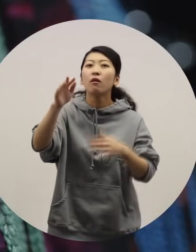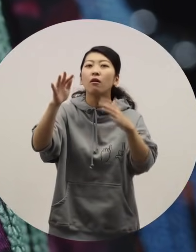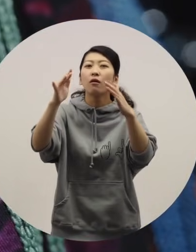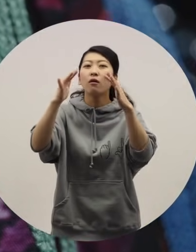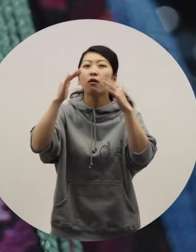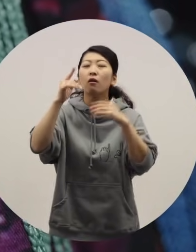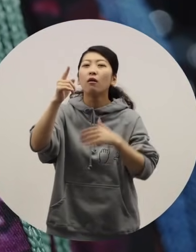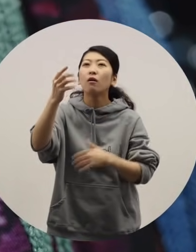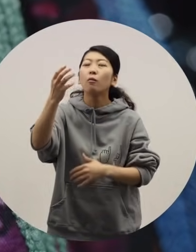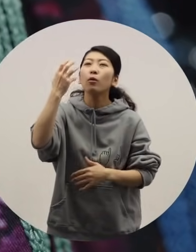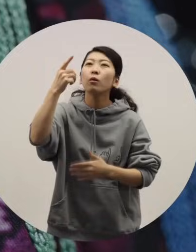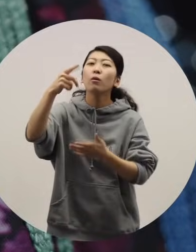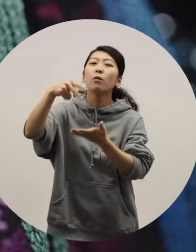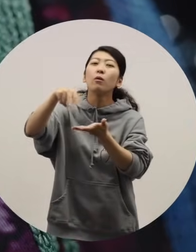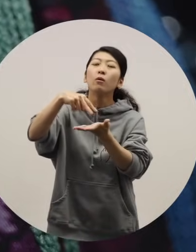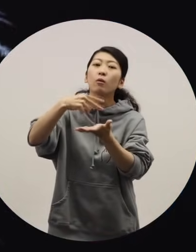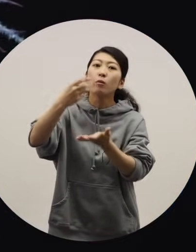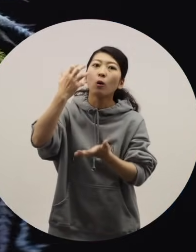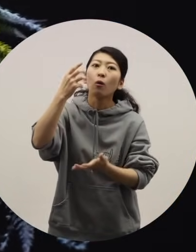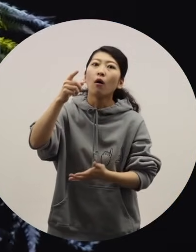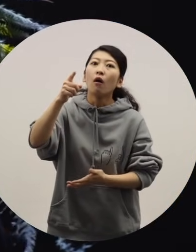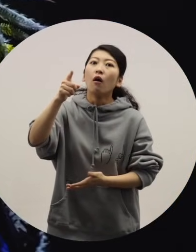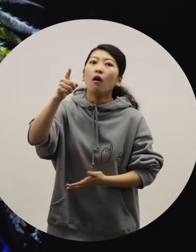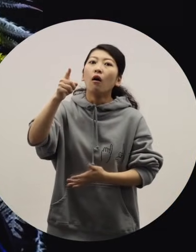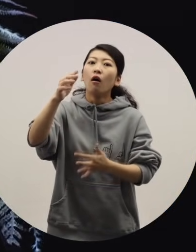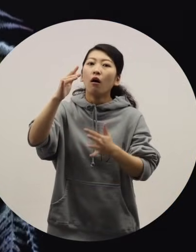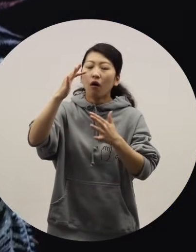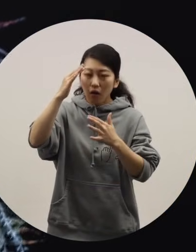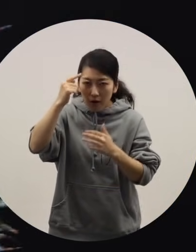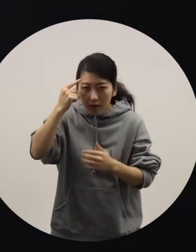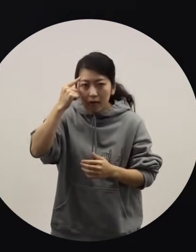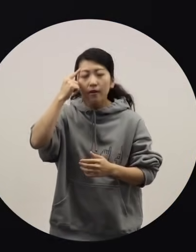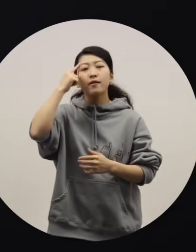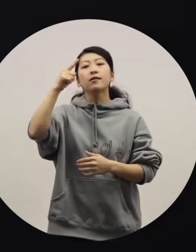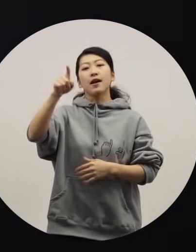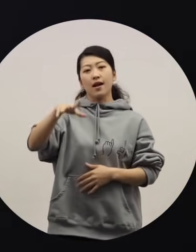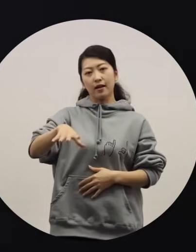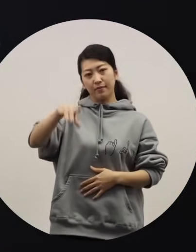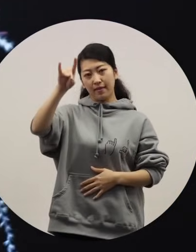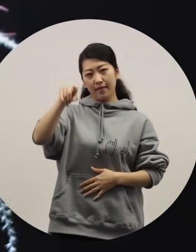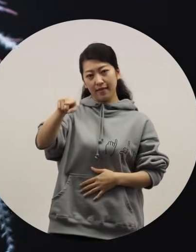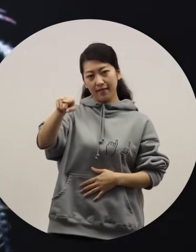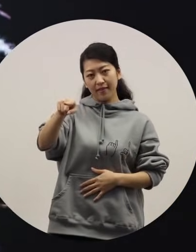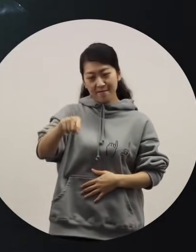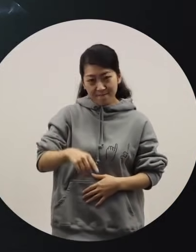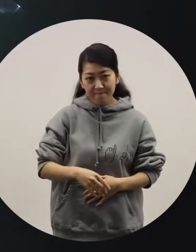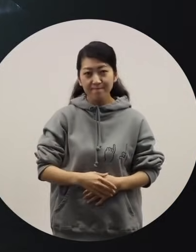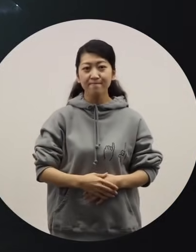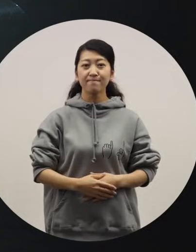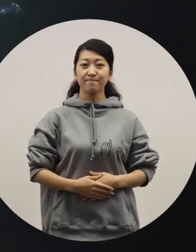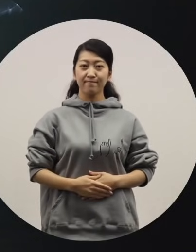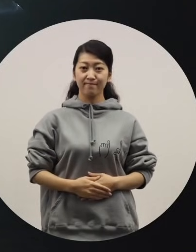I thought the people dancing on the stage were really cool. It was the first time.